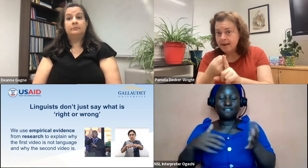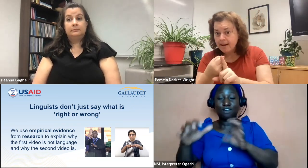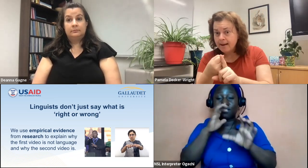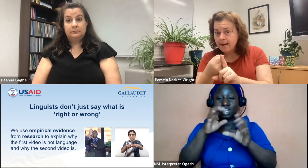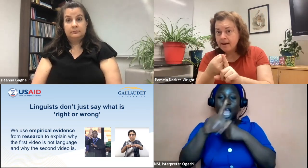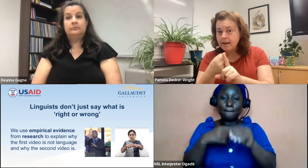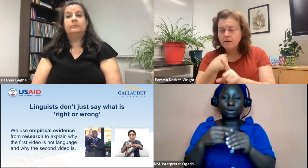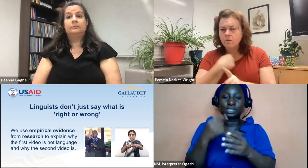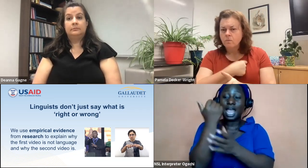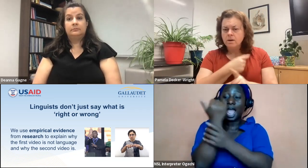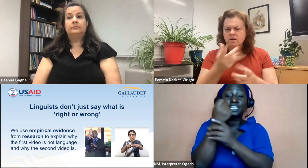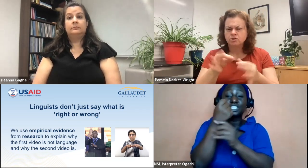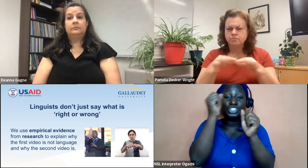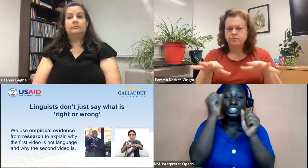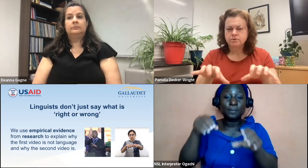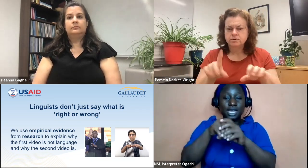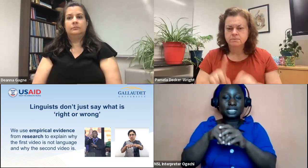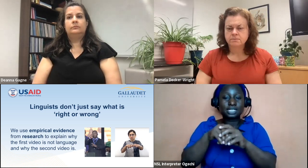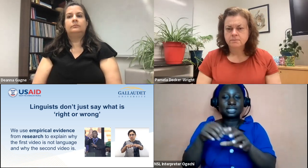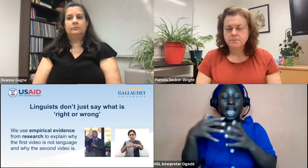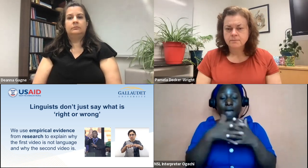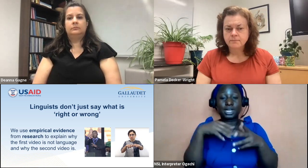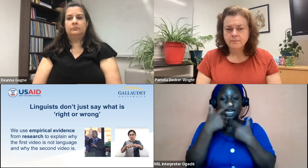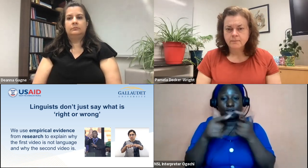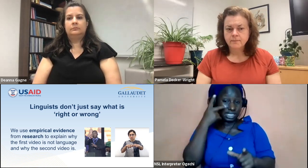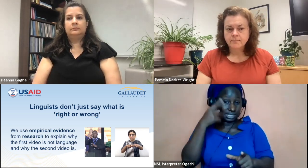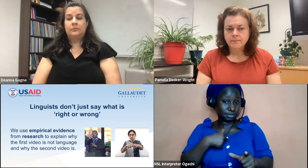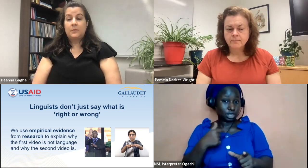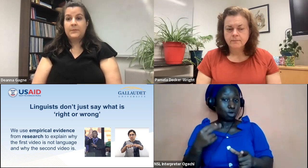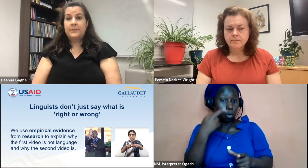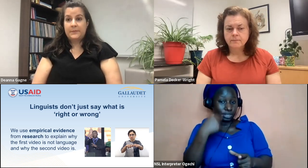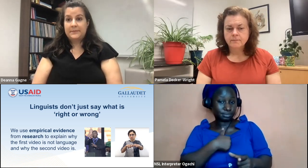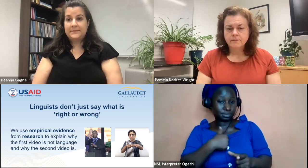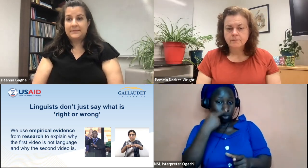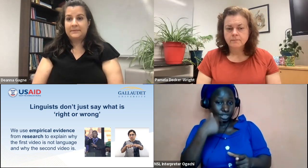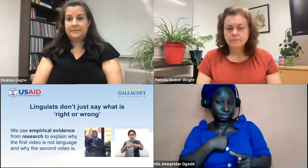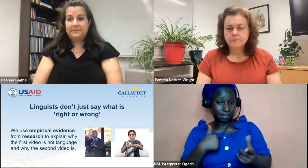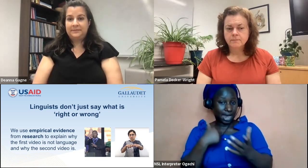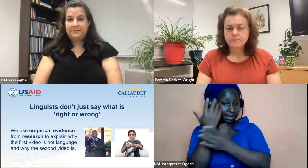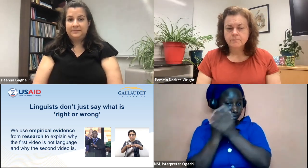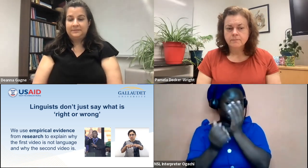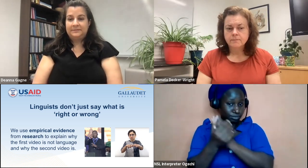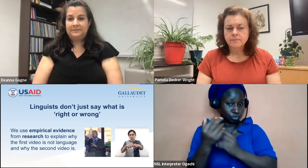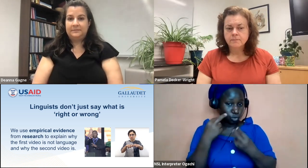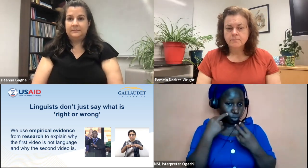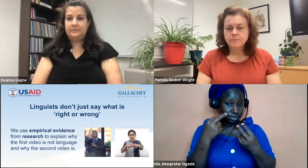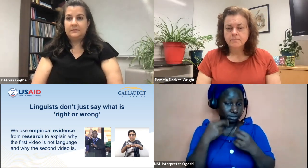Do they mean the same thing? Is there an impact? If you're using it differently? And I'm: going to pause for a moment. The interpreter has frozen again.